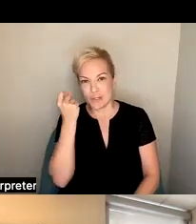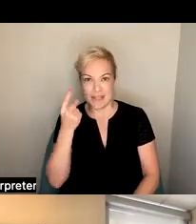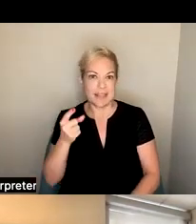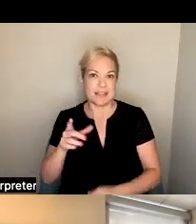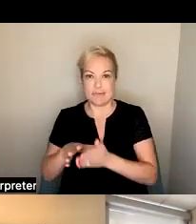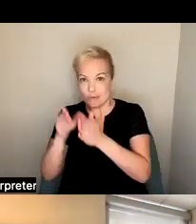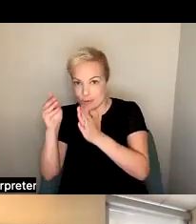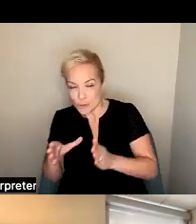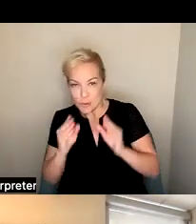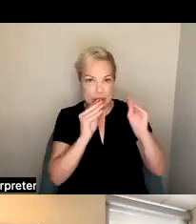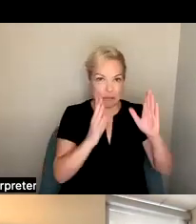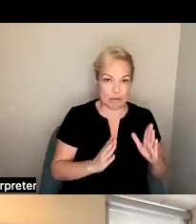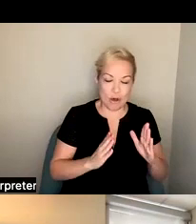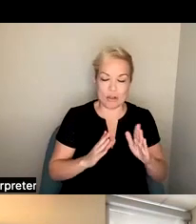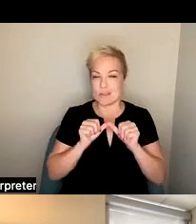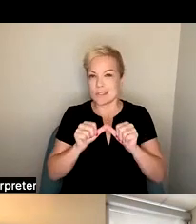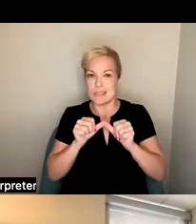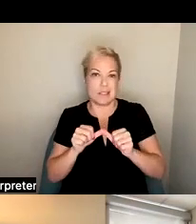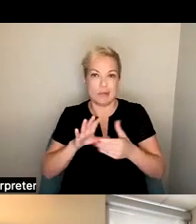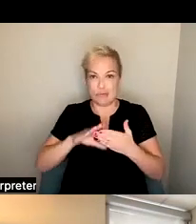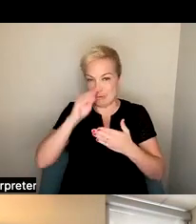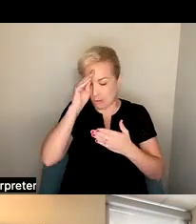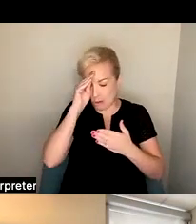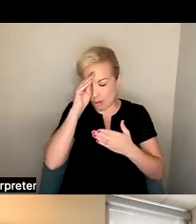and knowledge systems under an archaic and antiquated notion of mythology and folklore,